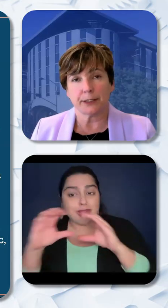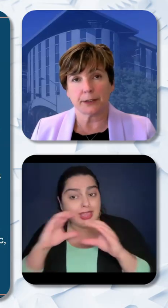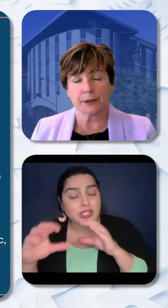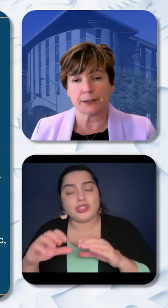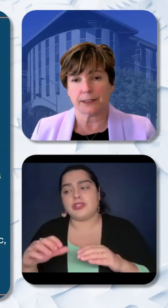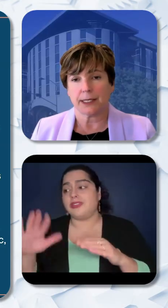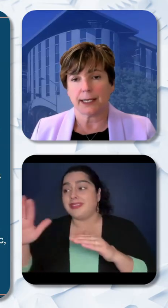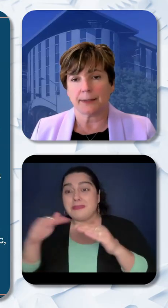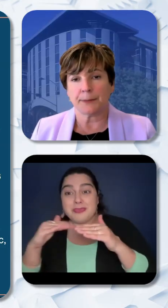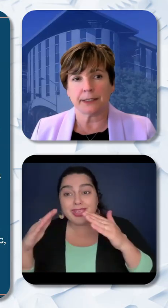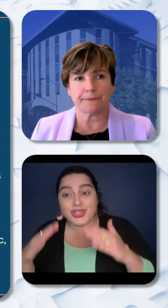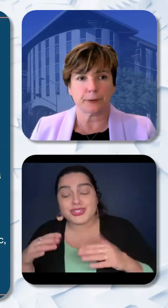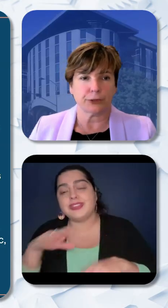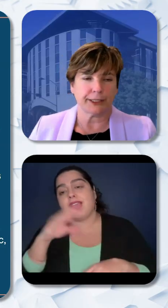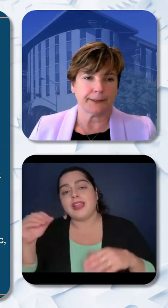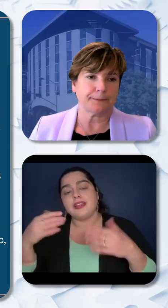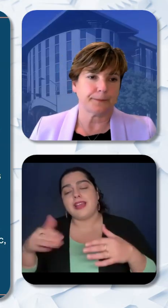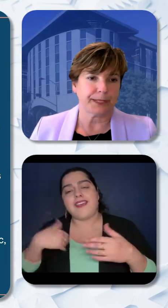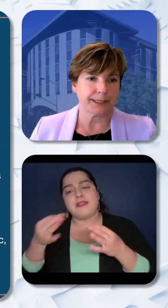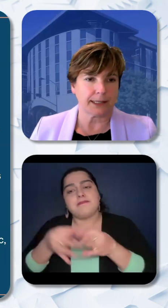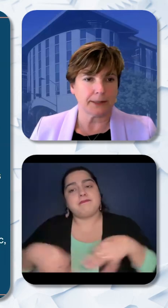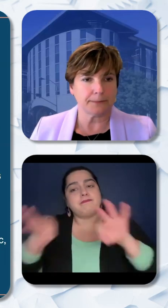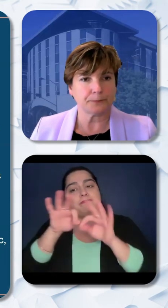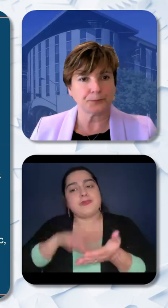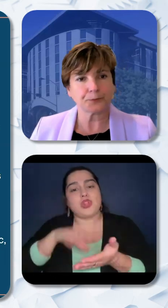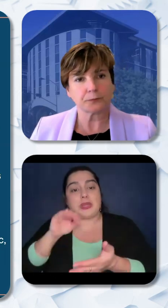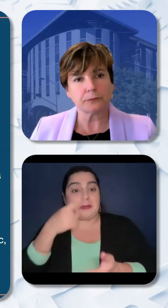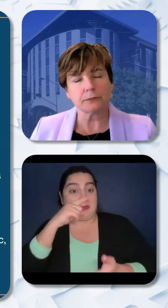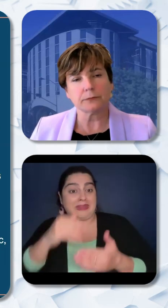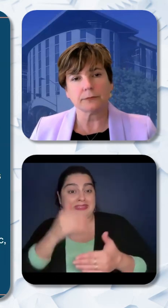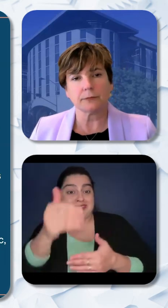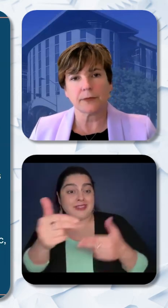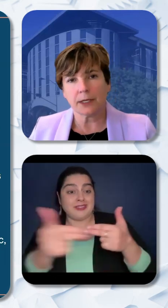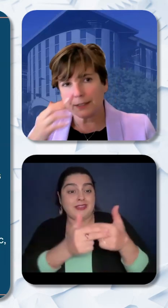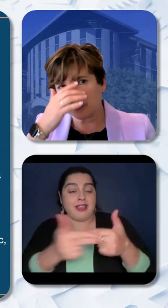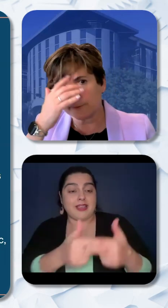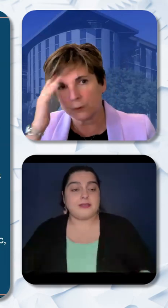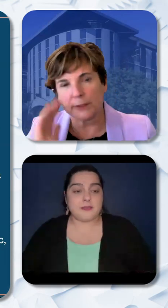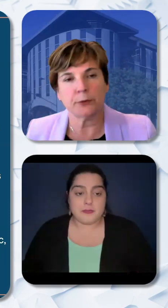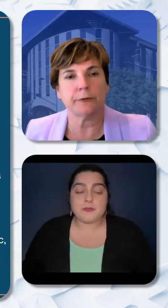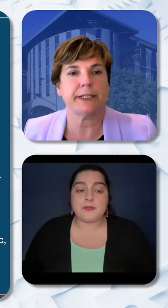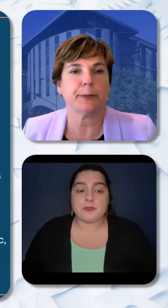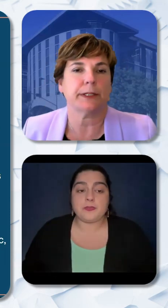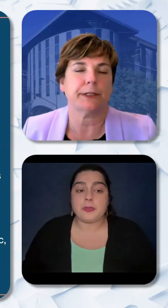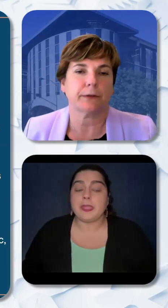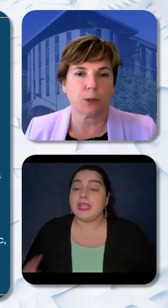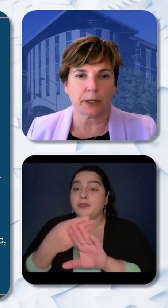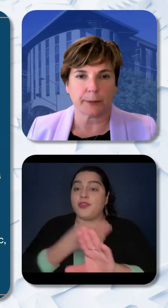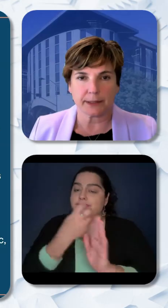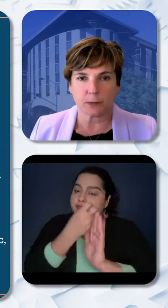peers, and meaningful learning. Next slide. So before we move deeper into the requirements,